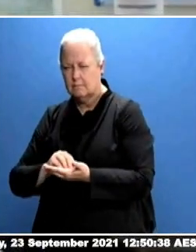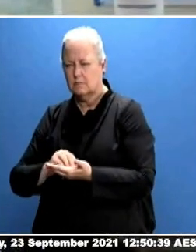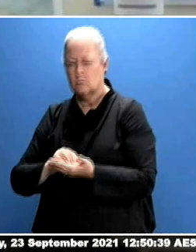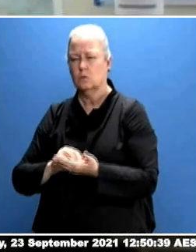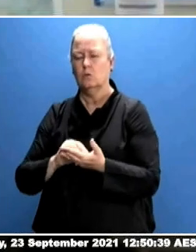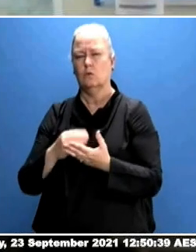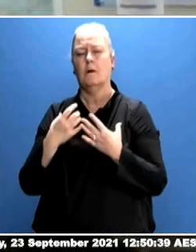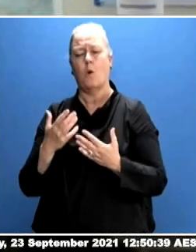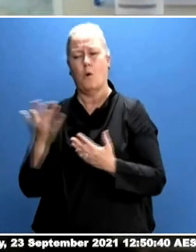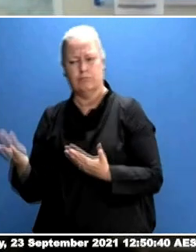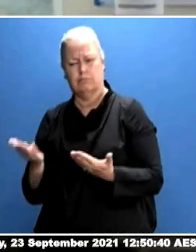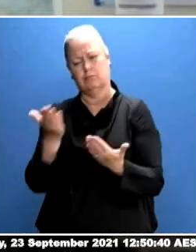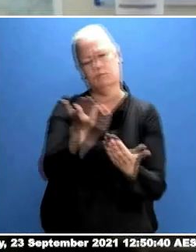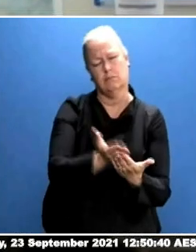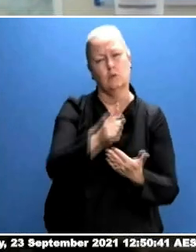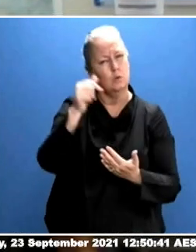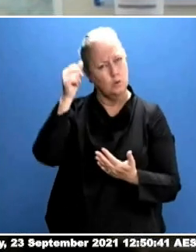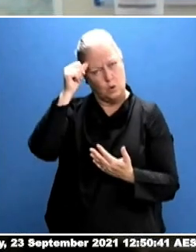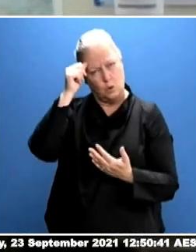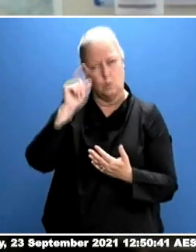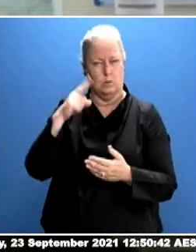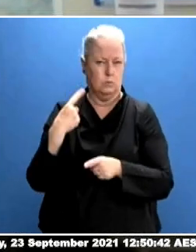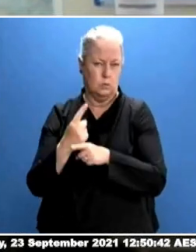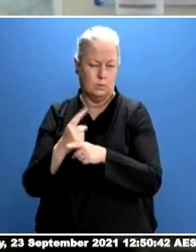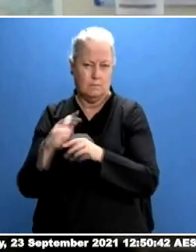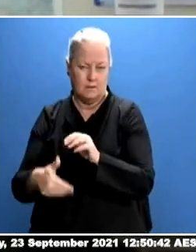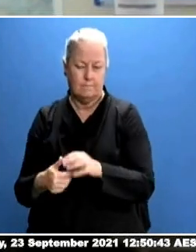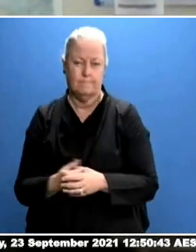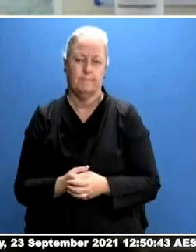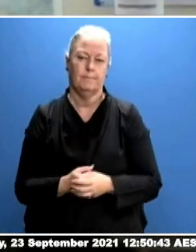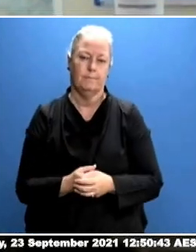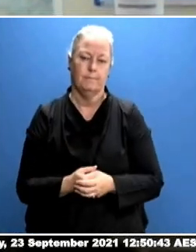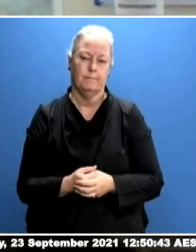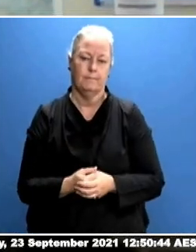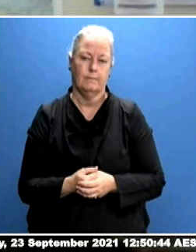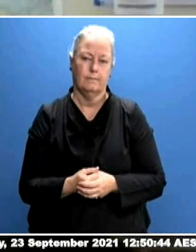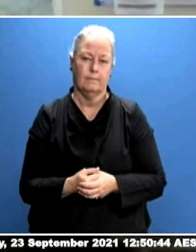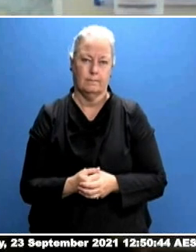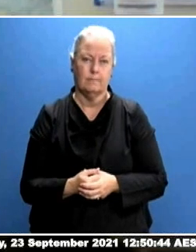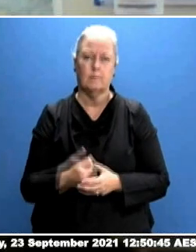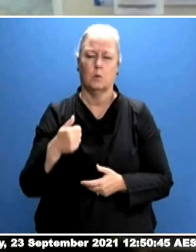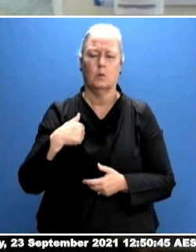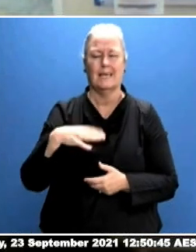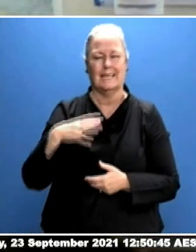but referred to culture as a protective factor for young people.